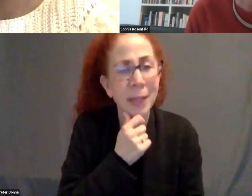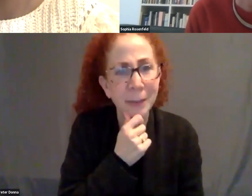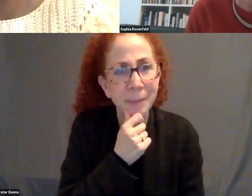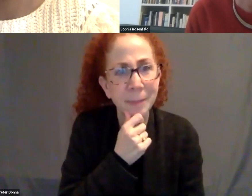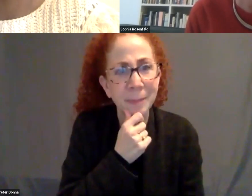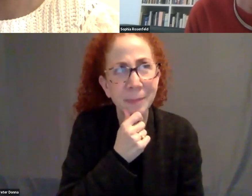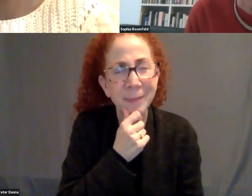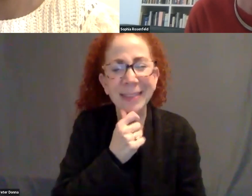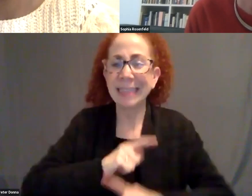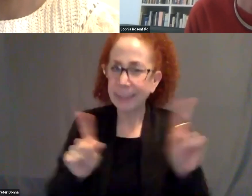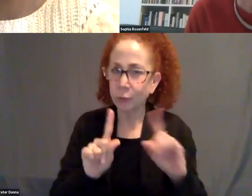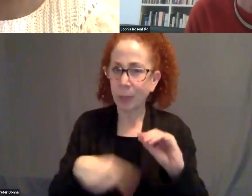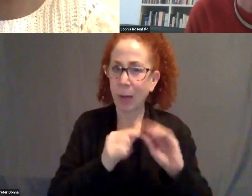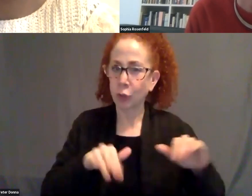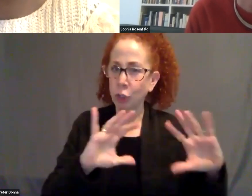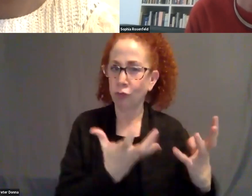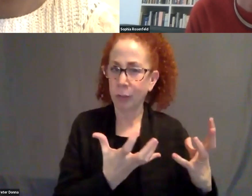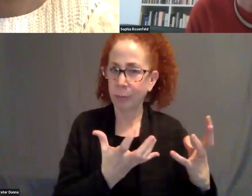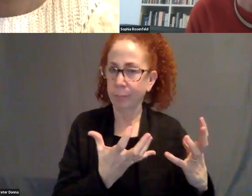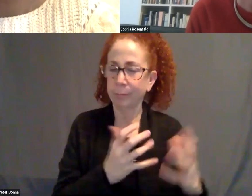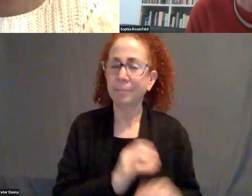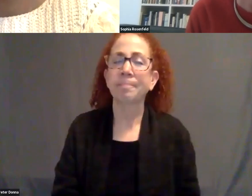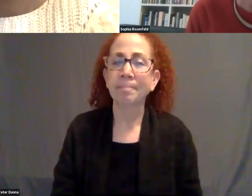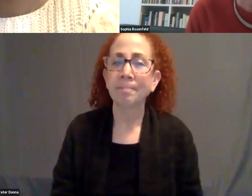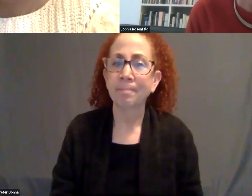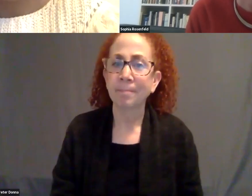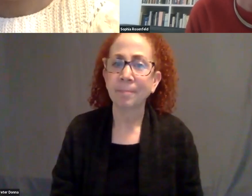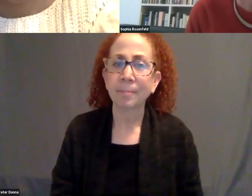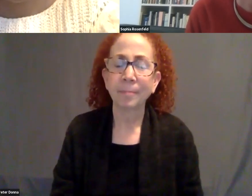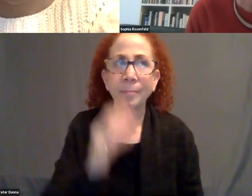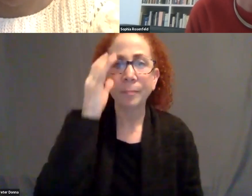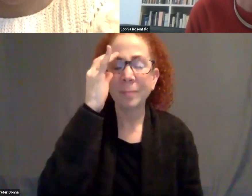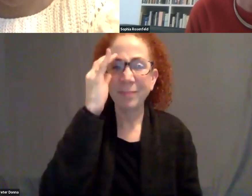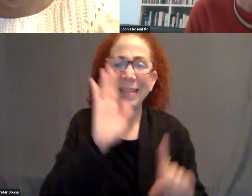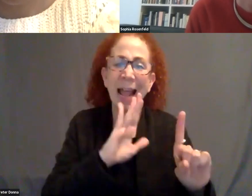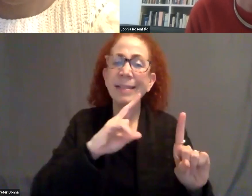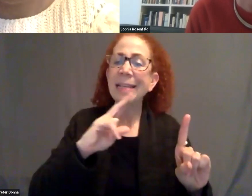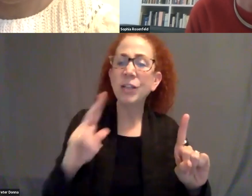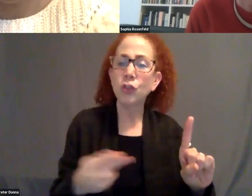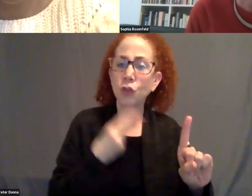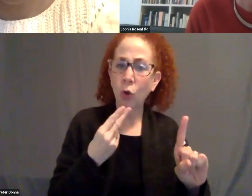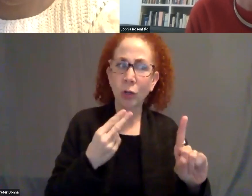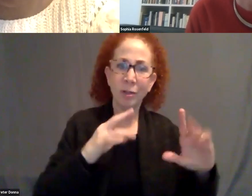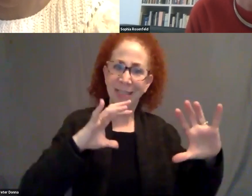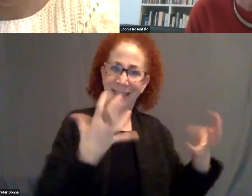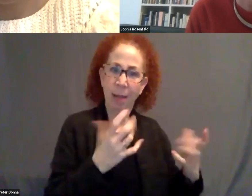distinct about children as a historical subject to think through, to think with?